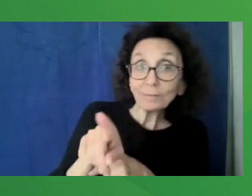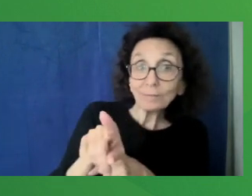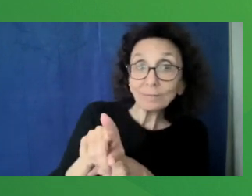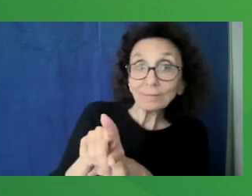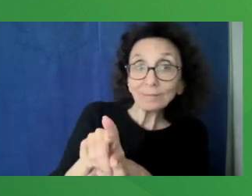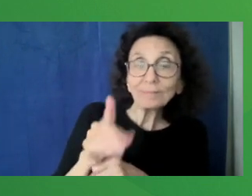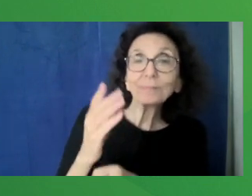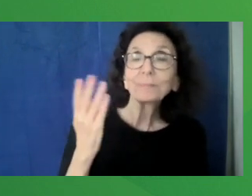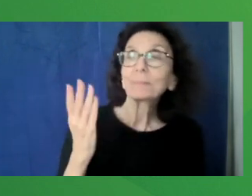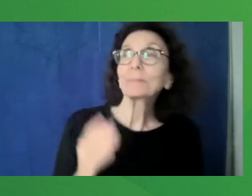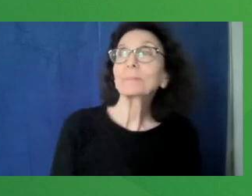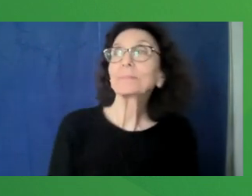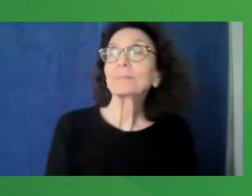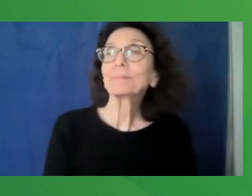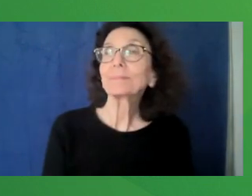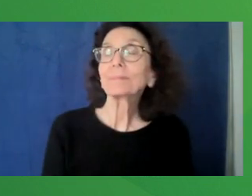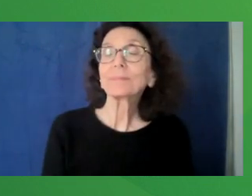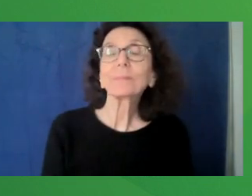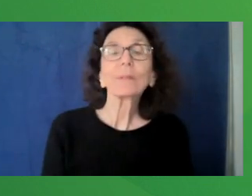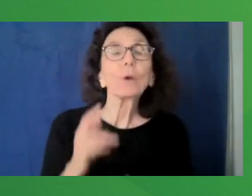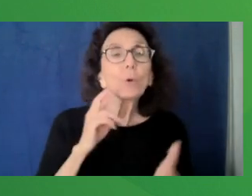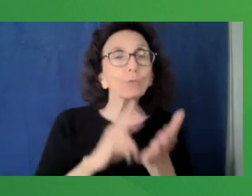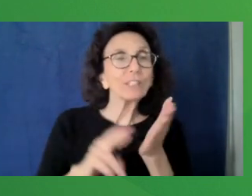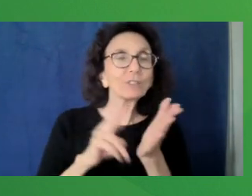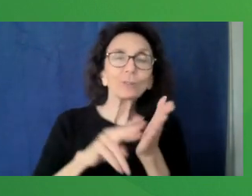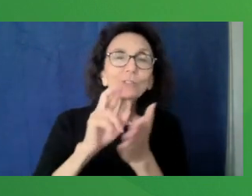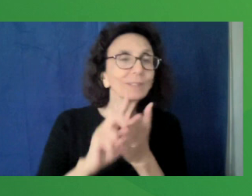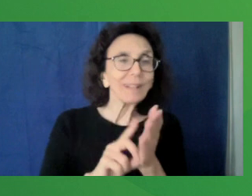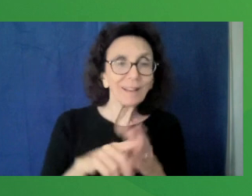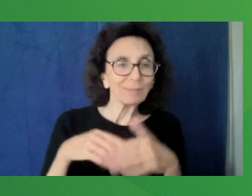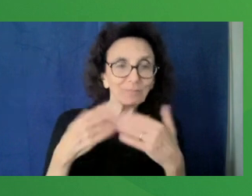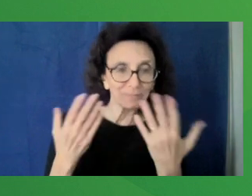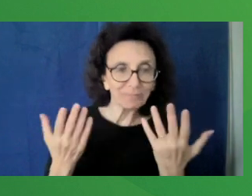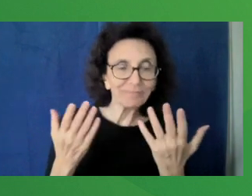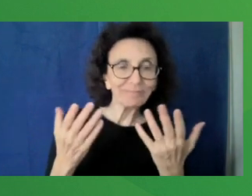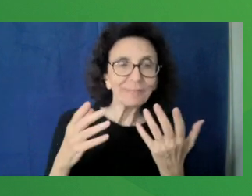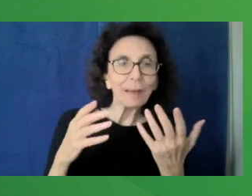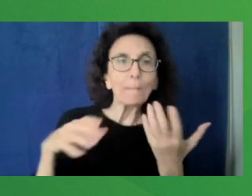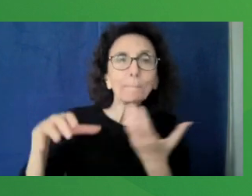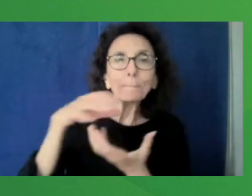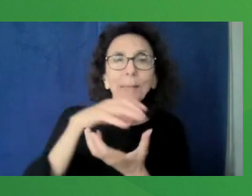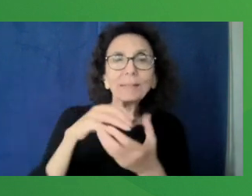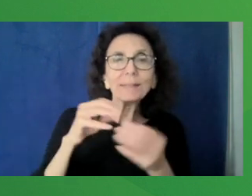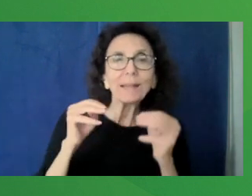Research design, very quickly. It was a mixed methods participatory research